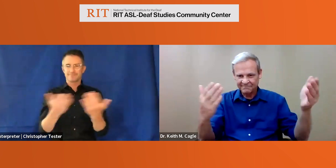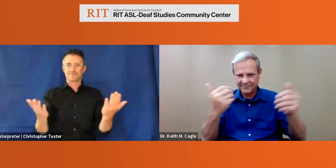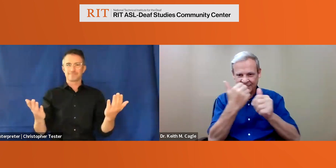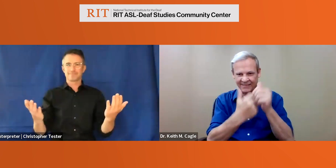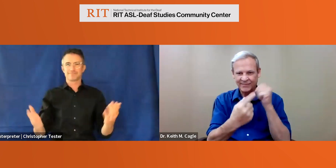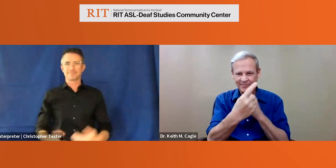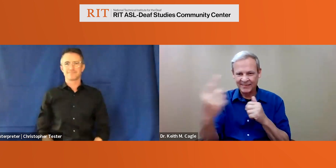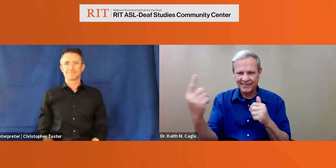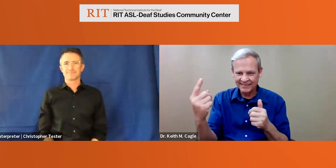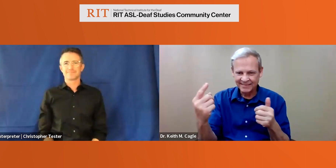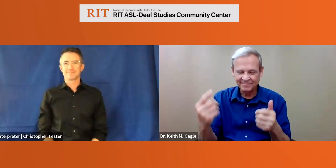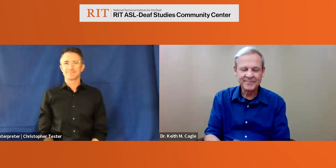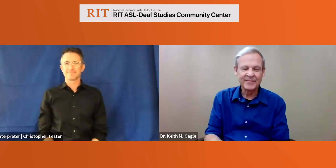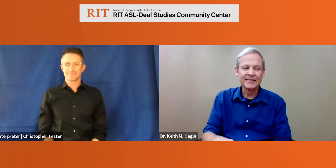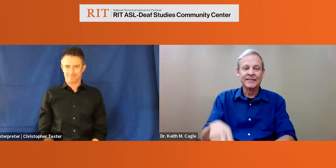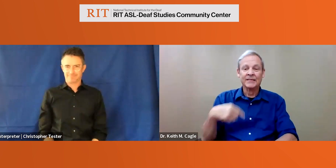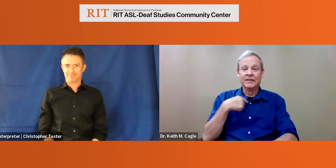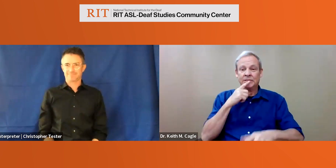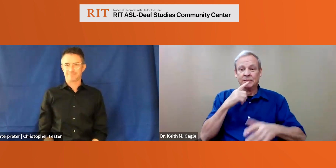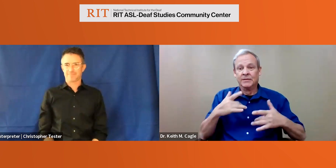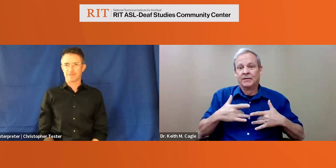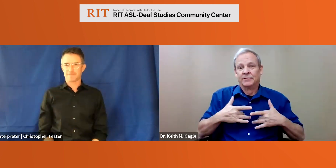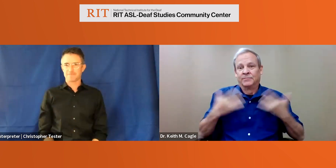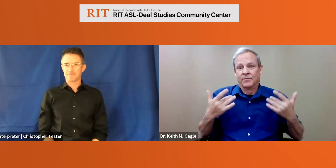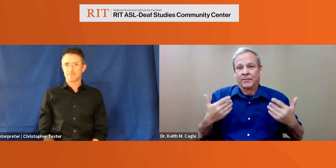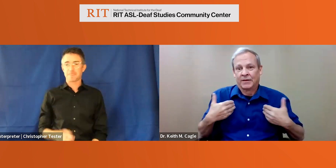Hello, everyone. Welcome.